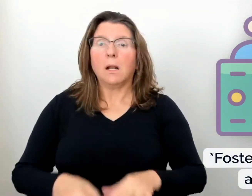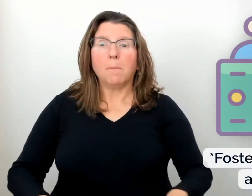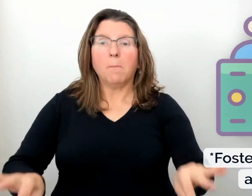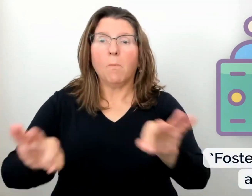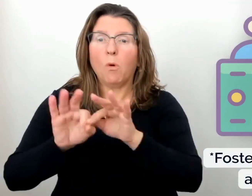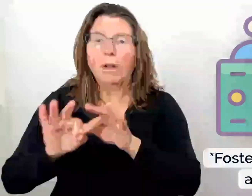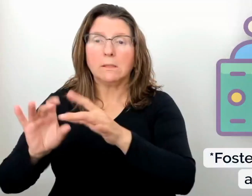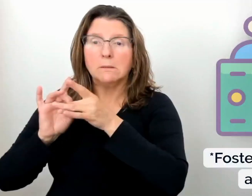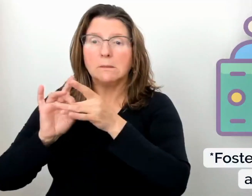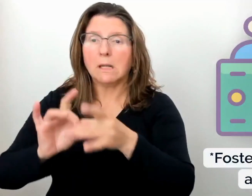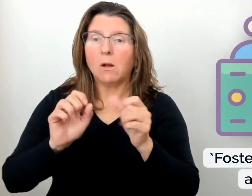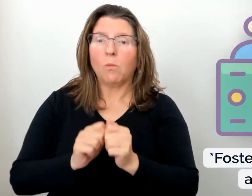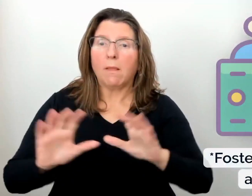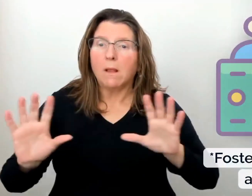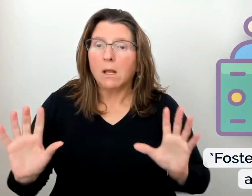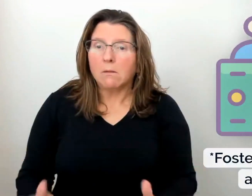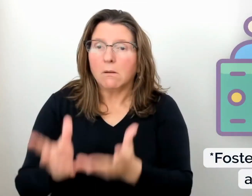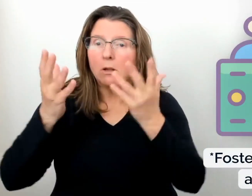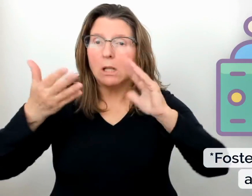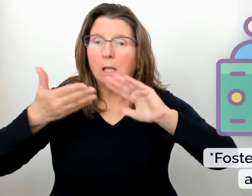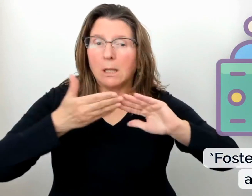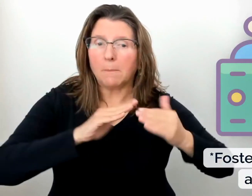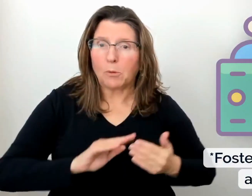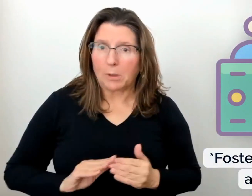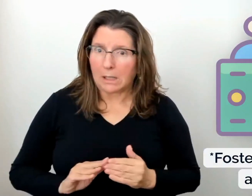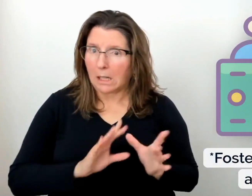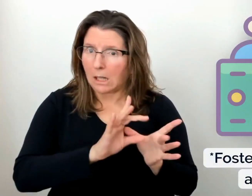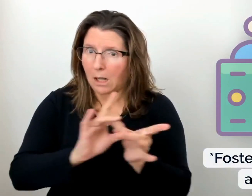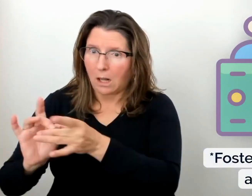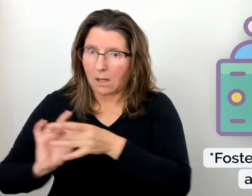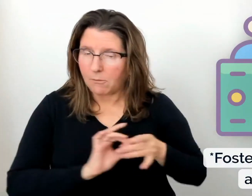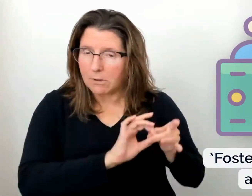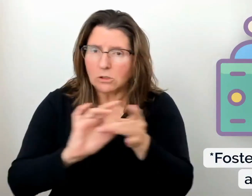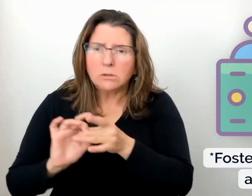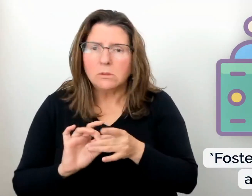Foster collaboration and community.